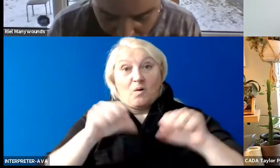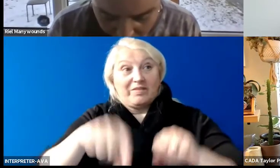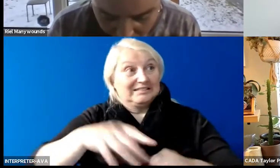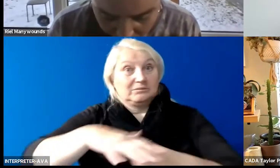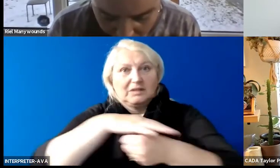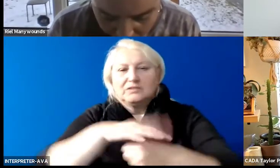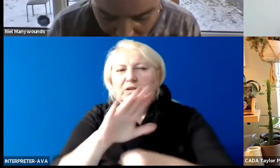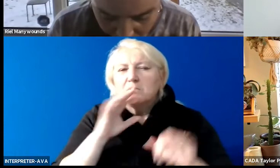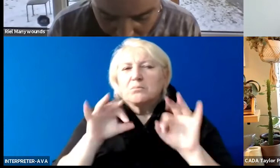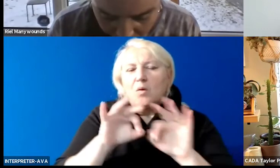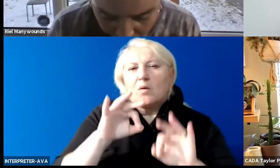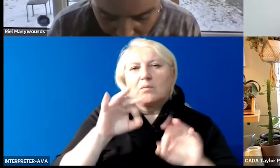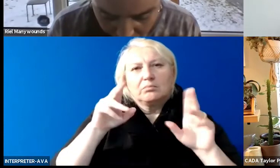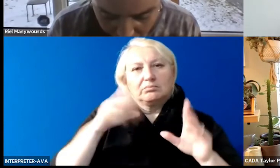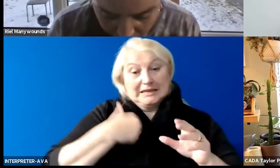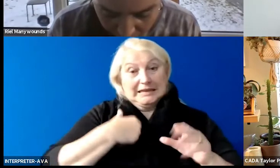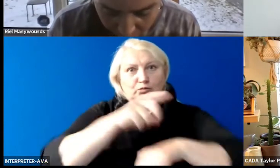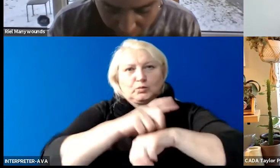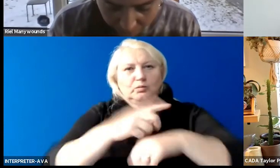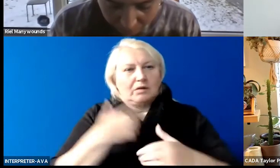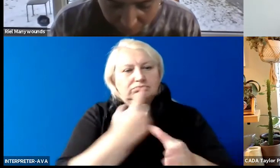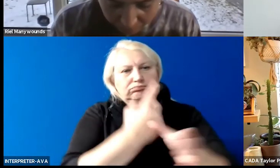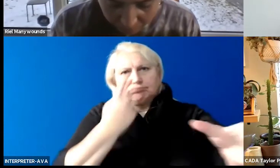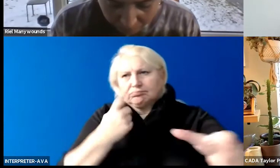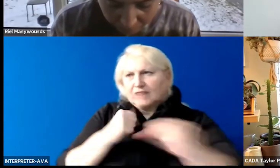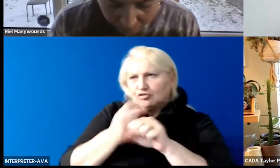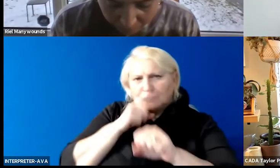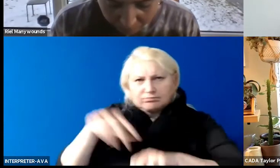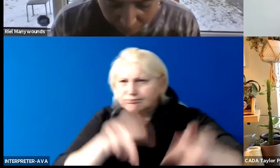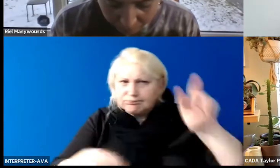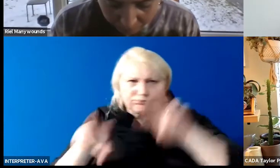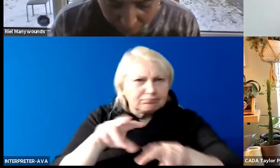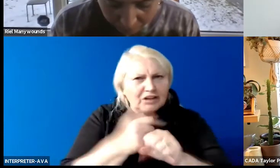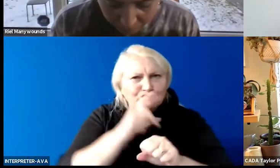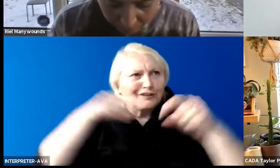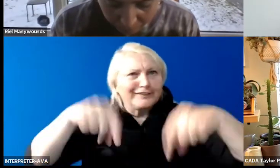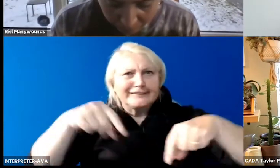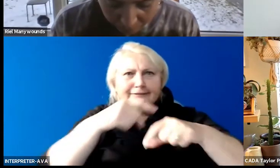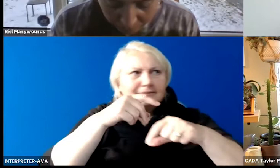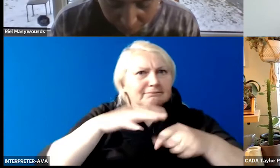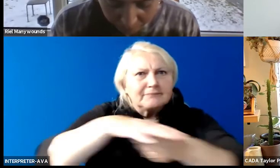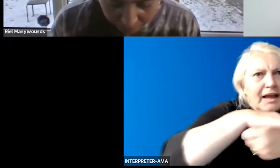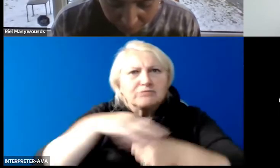dedicated to trying to ensure that this space remains safe and brave. Thanks so much, everyone.